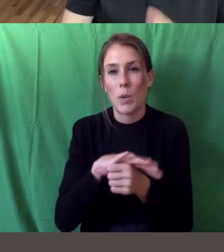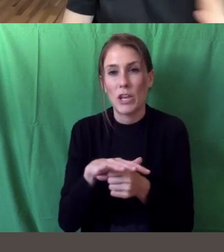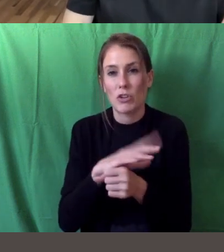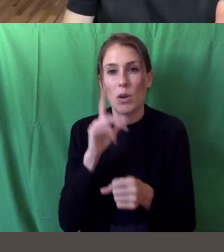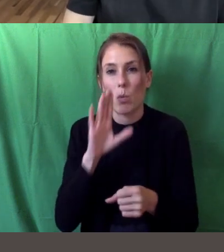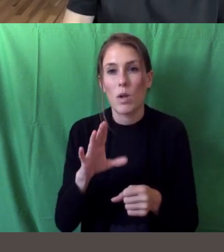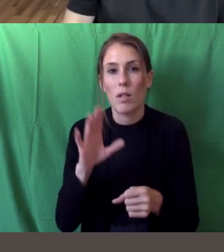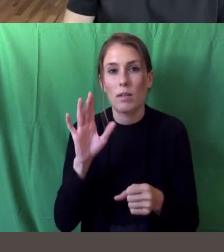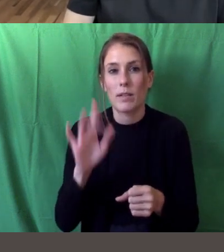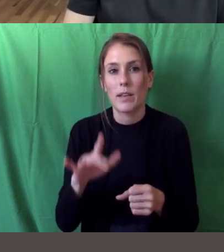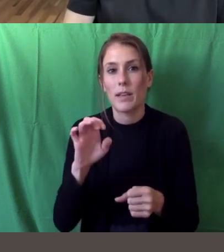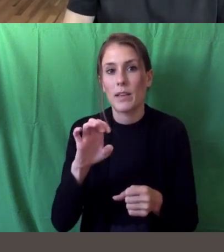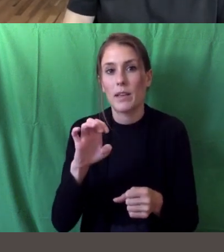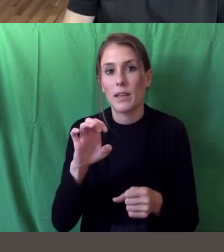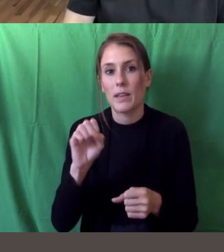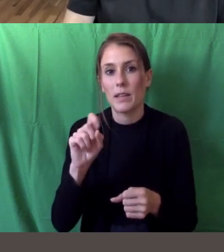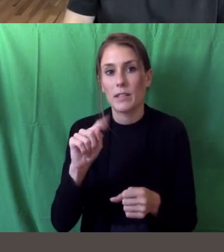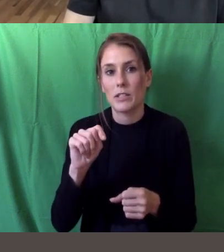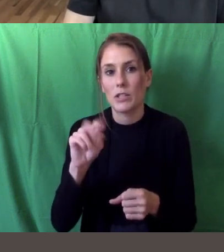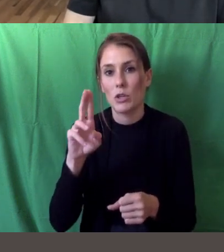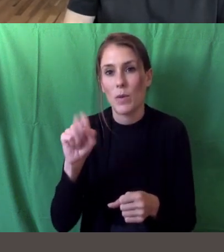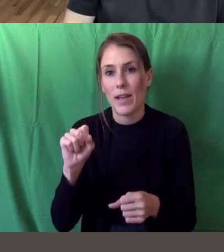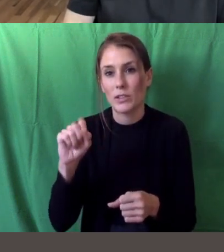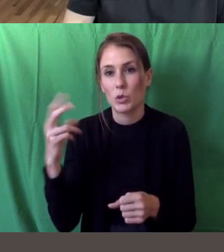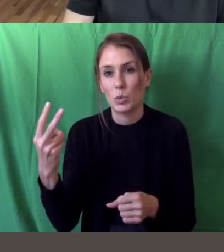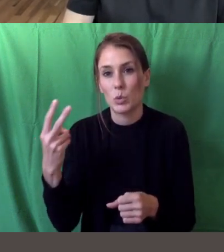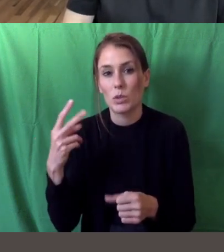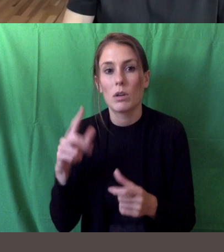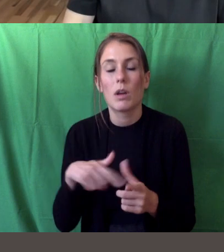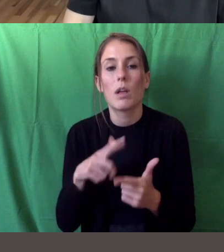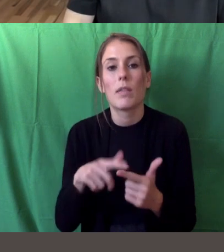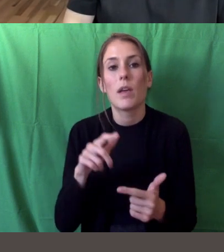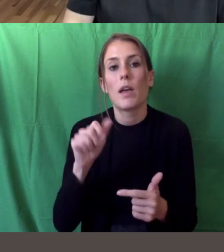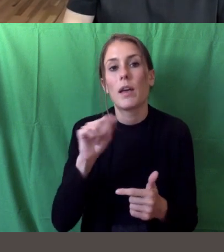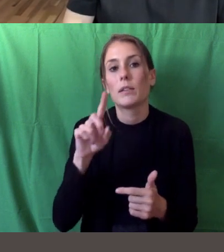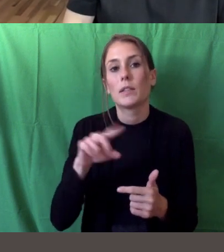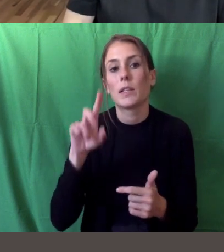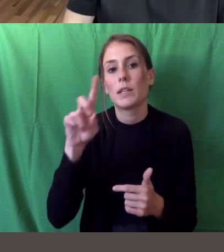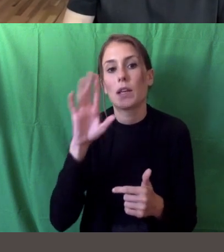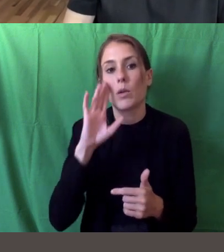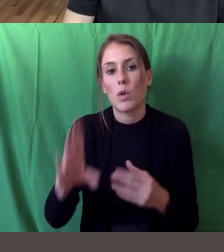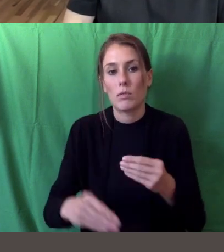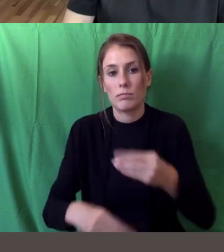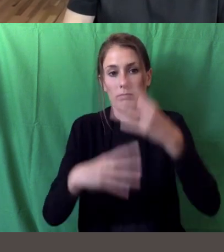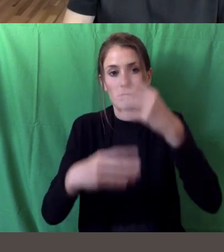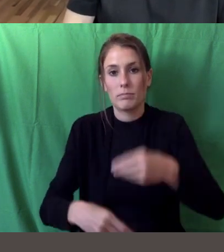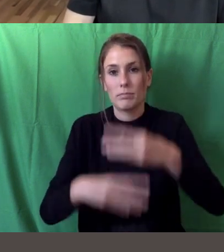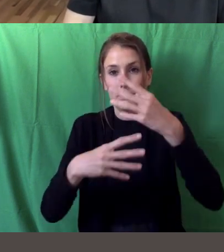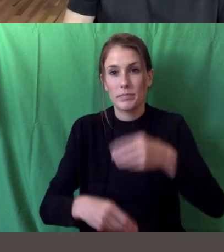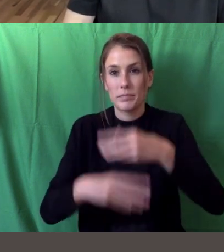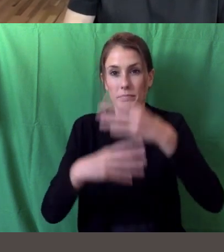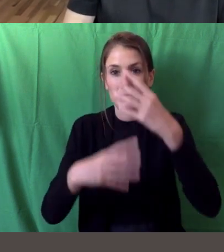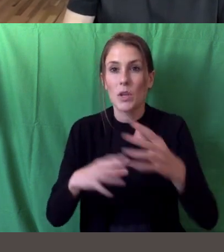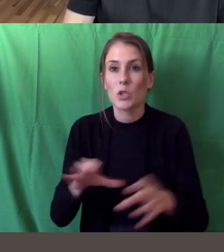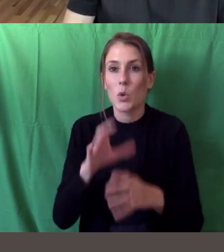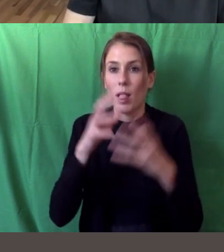I'm just going to click East US 2 to keep things simple. And then azd is going to go orchestrate a bunch of work on my behalf.